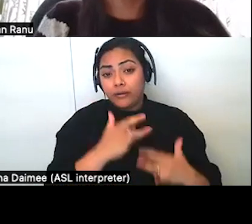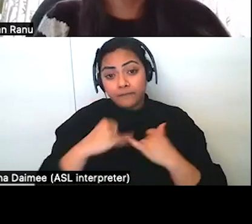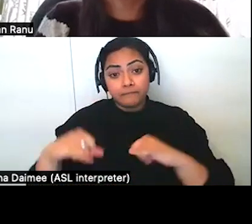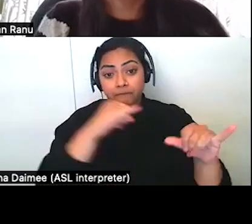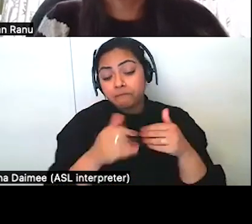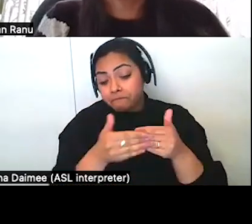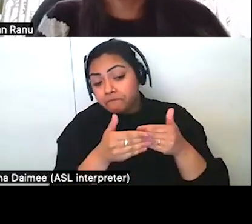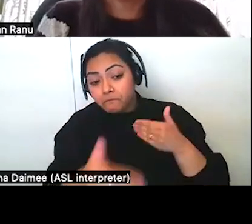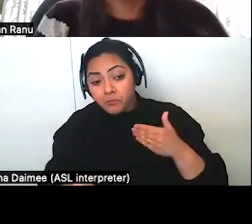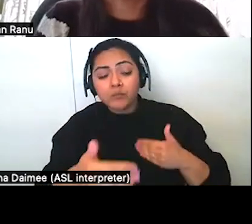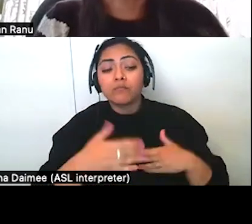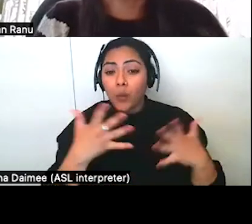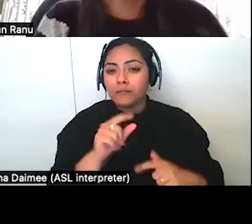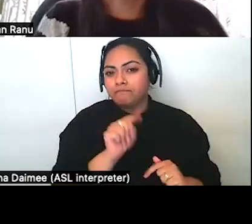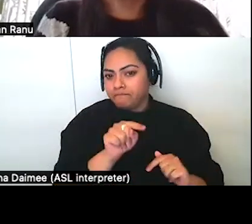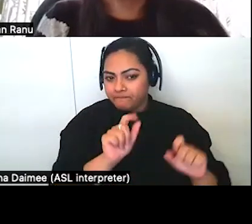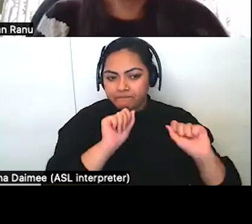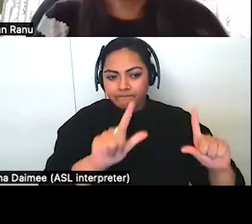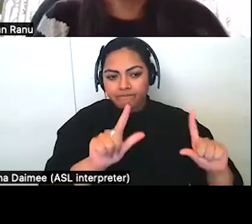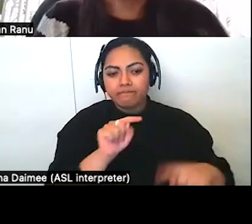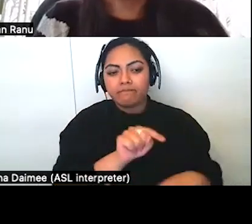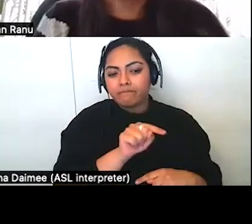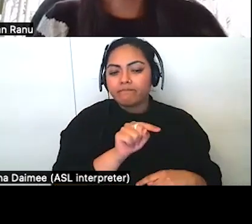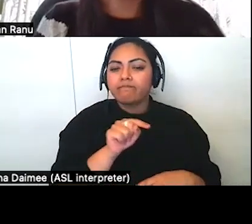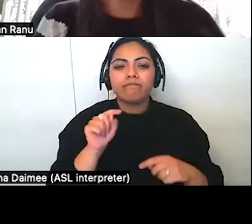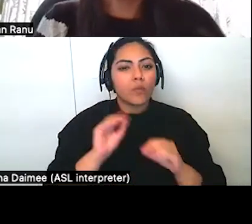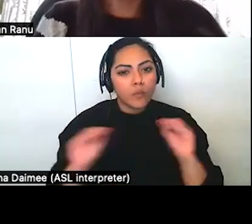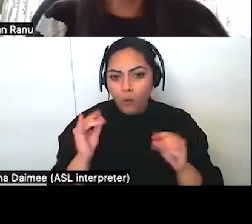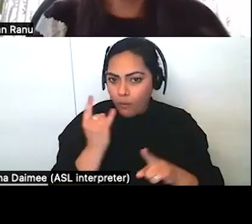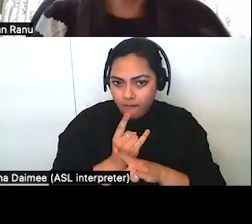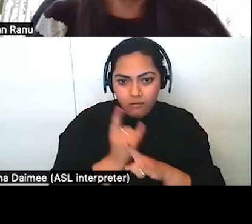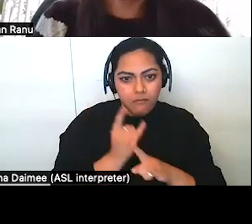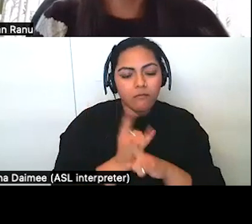Zero-proof and non-alcoholic is something that is being discussed quite a bit at the moment because